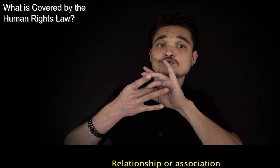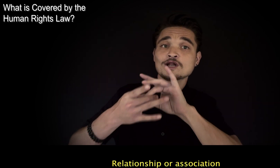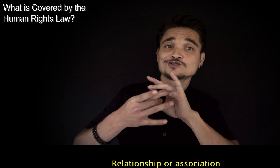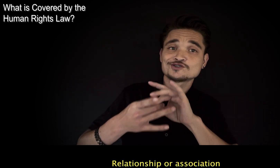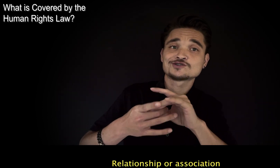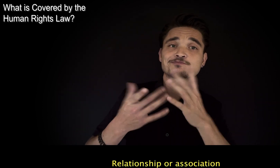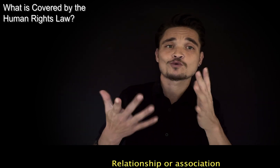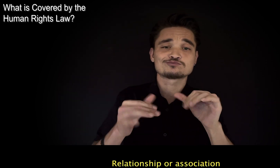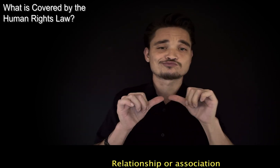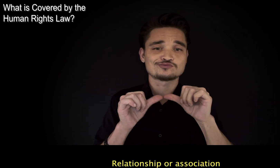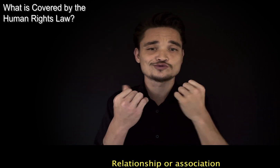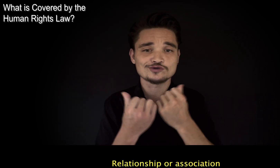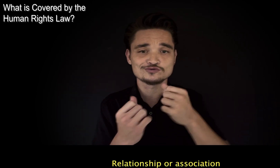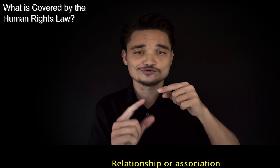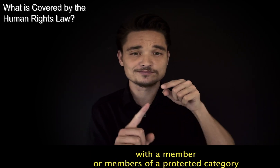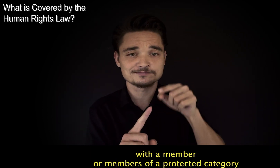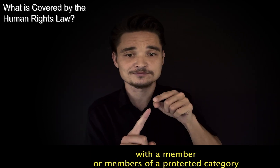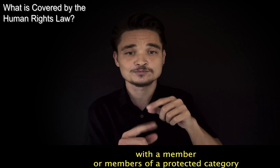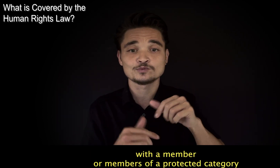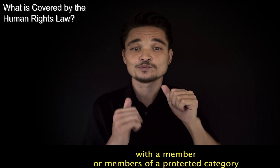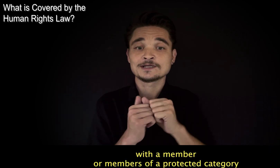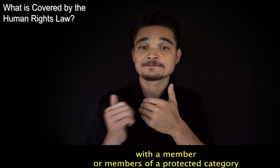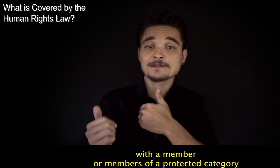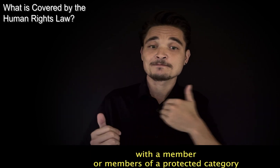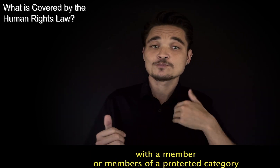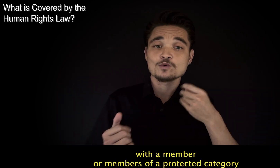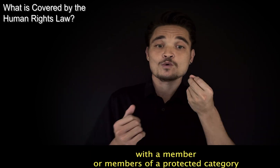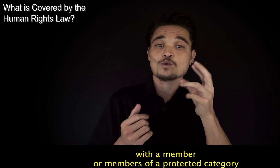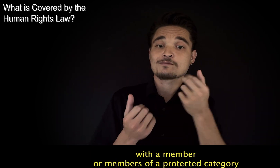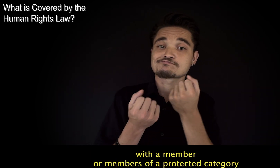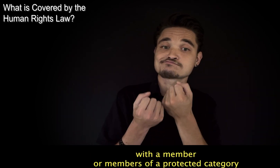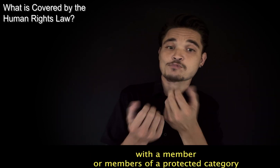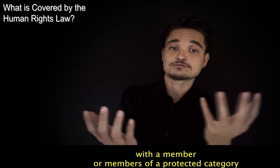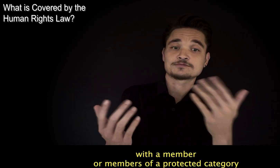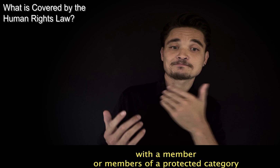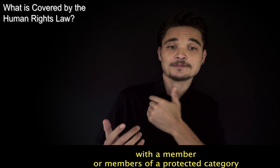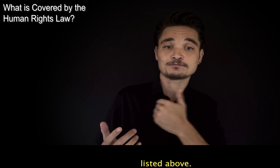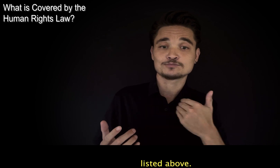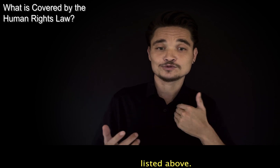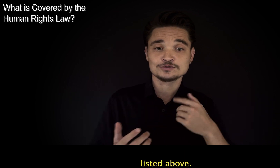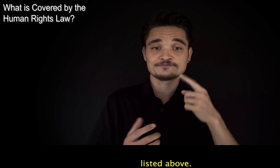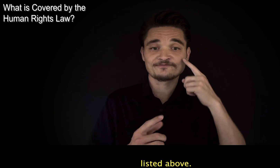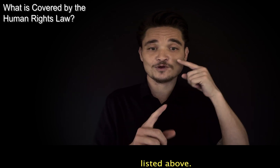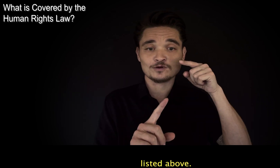Relationship or association with a member or members of a protected category listed above.